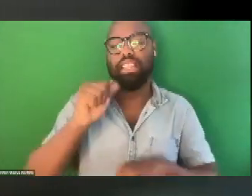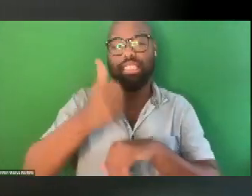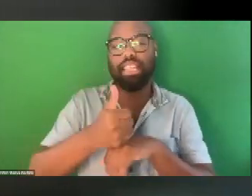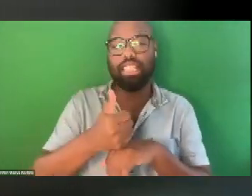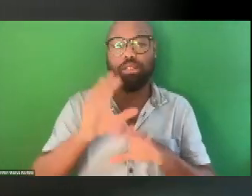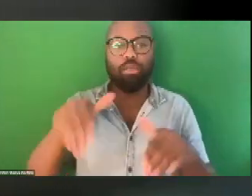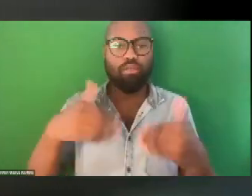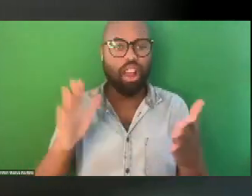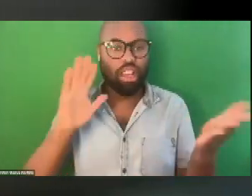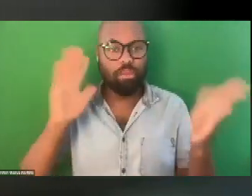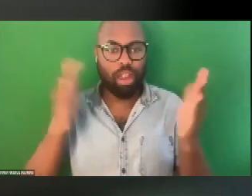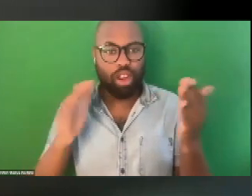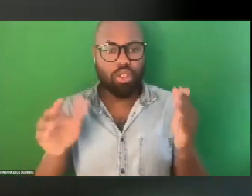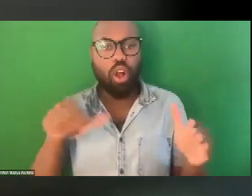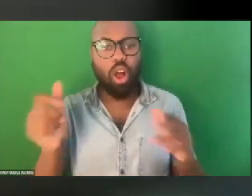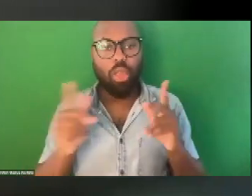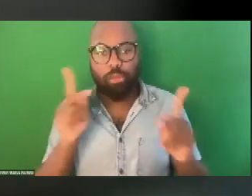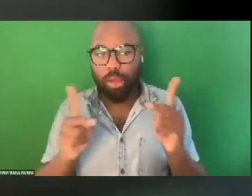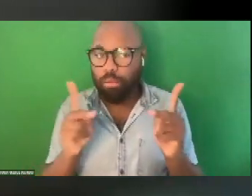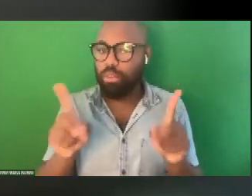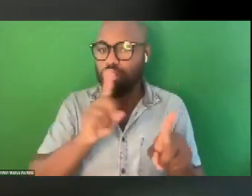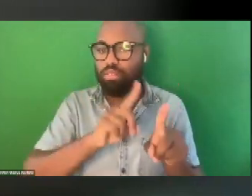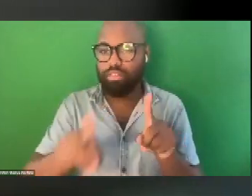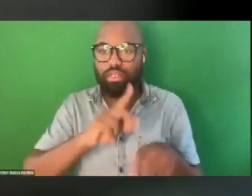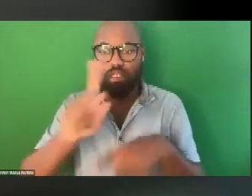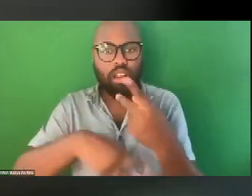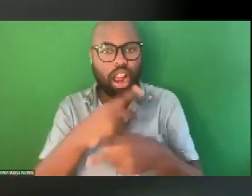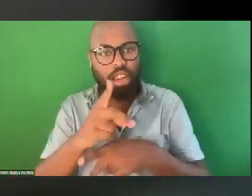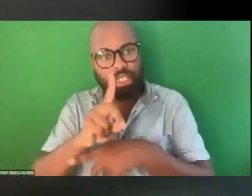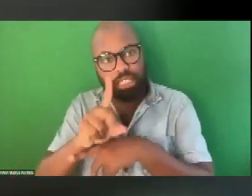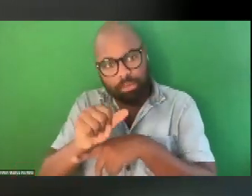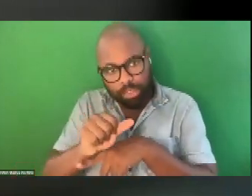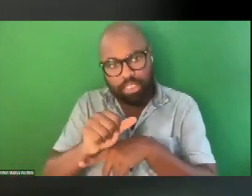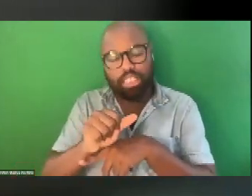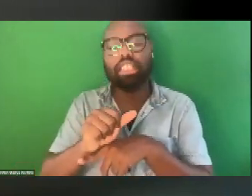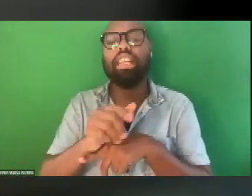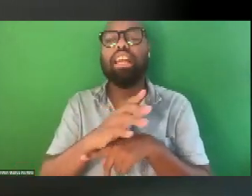other types of disabilities and with people without disabilities.